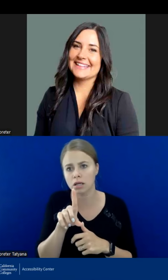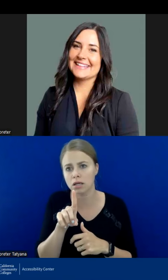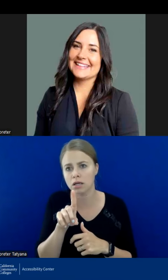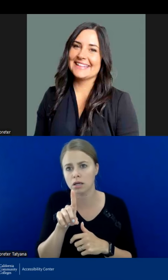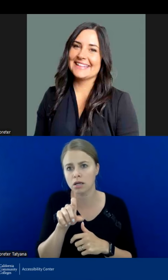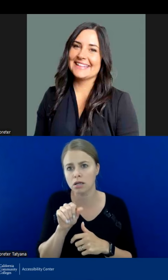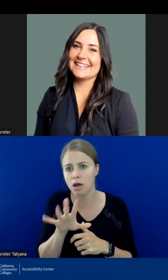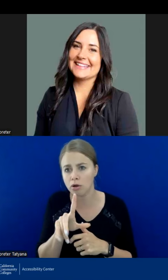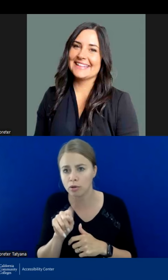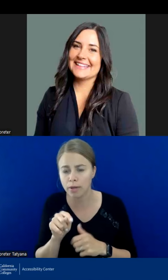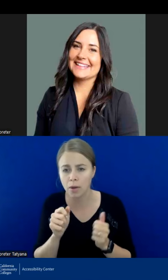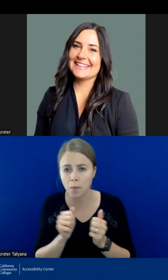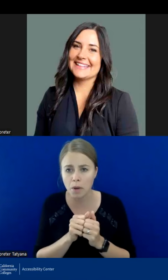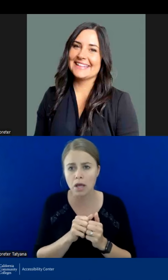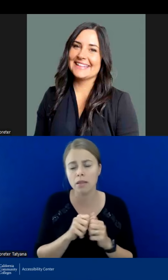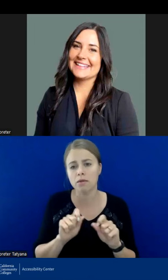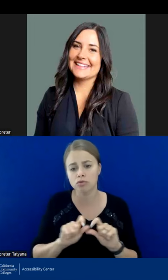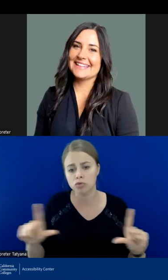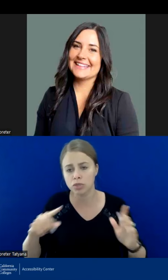with screen reader, they quickly pointed out.